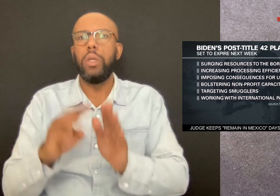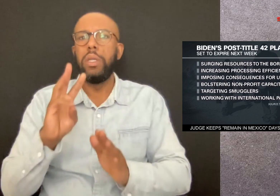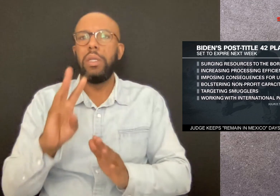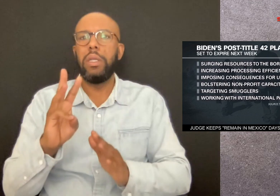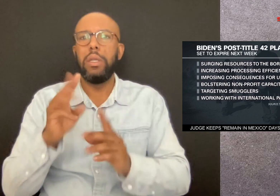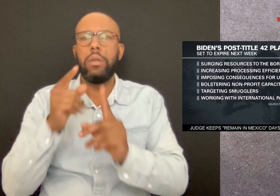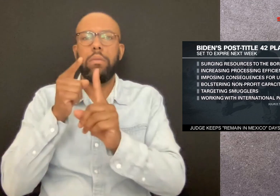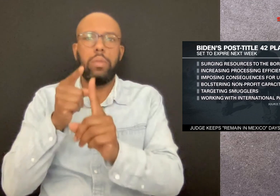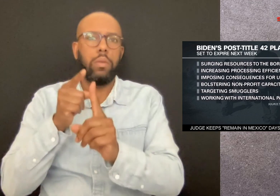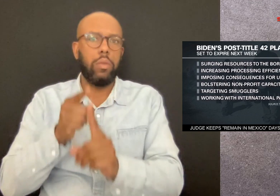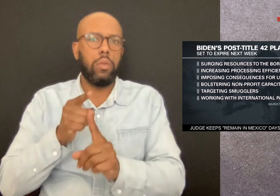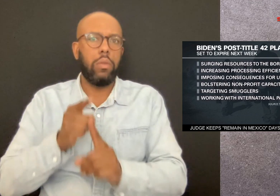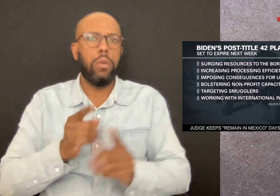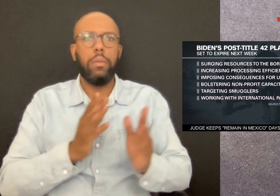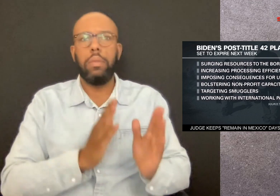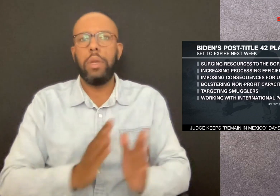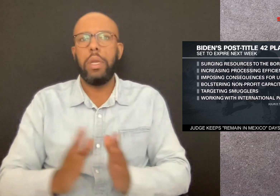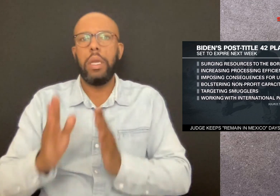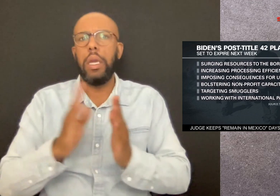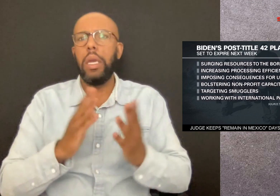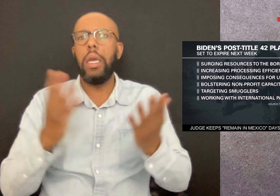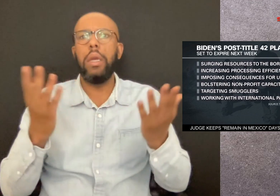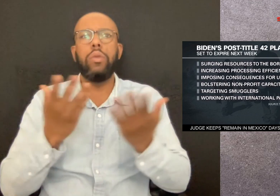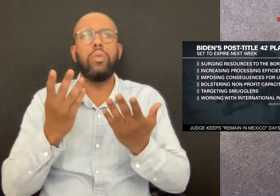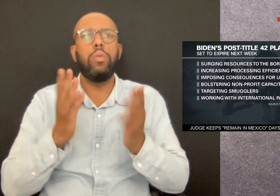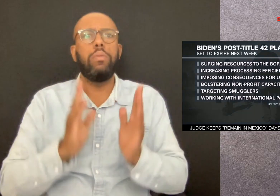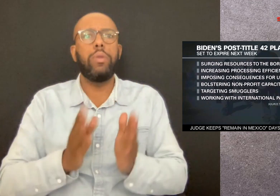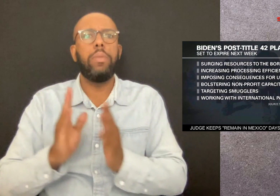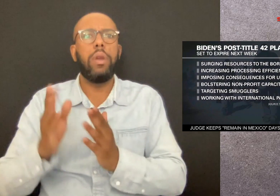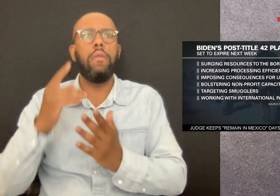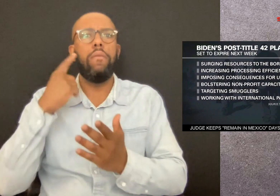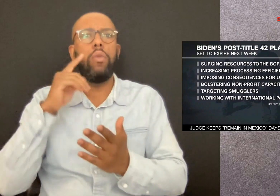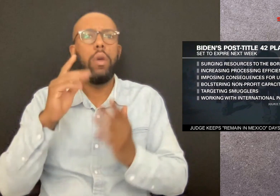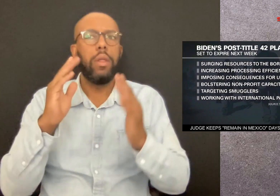six-point plan to prepare for the expected migrant surge